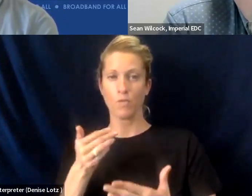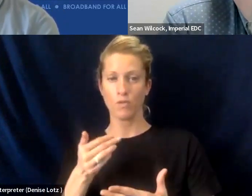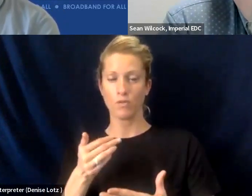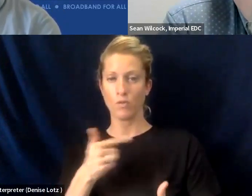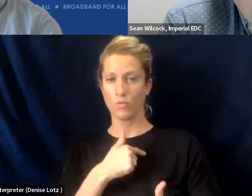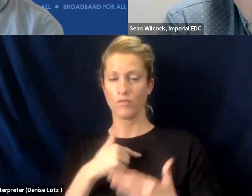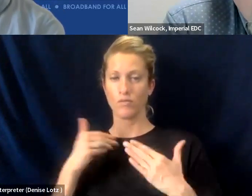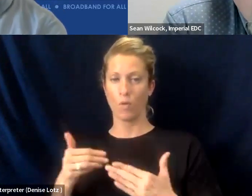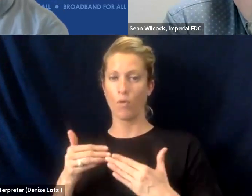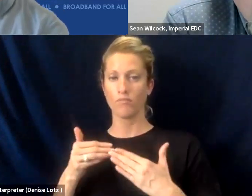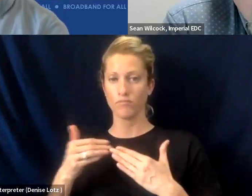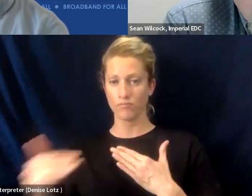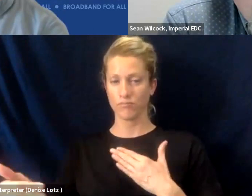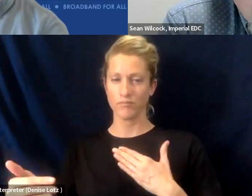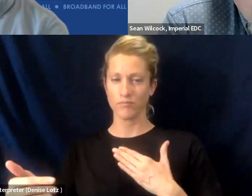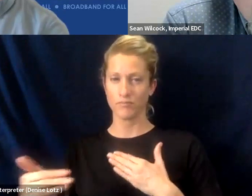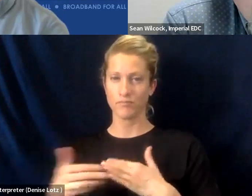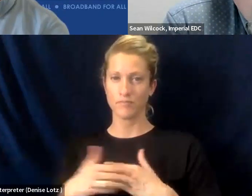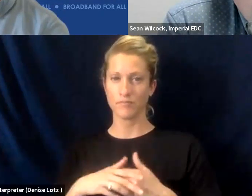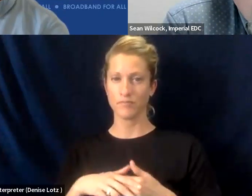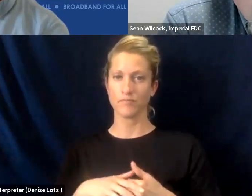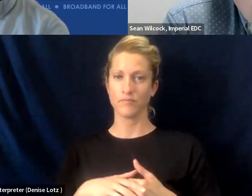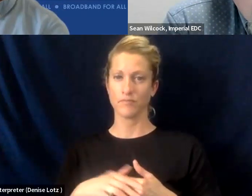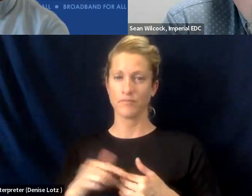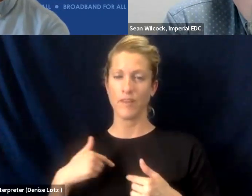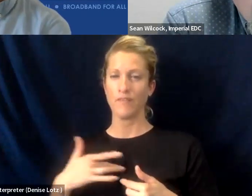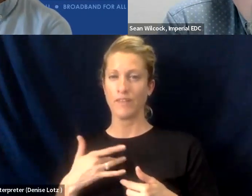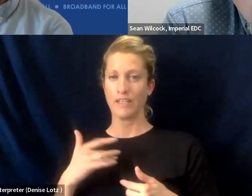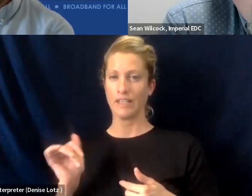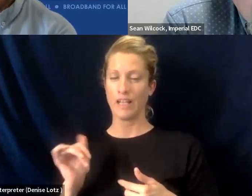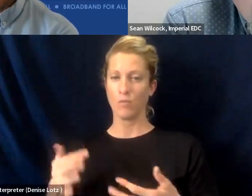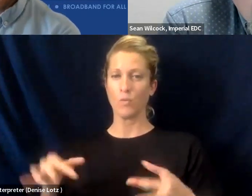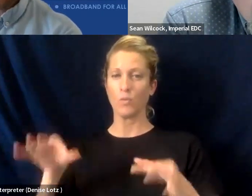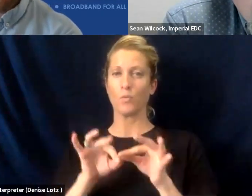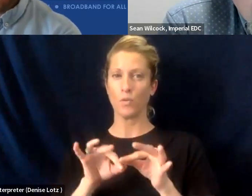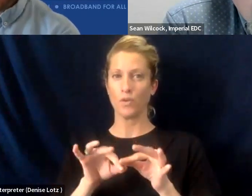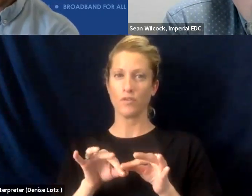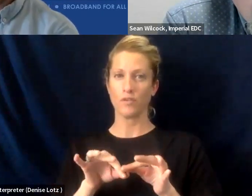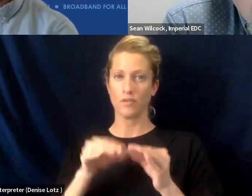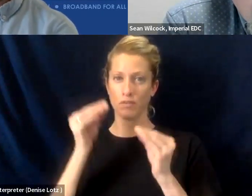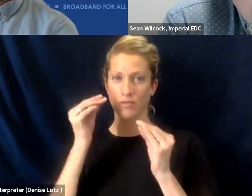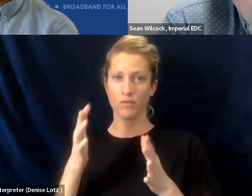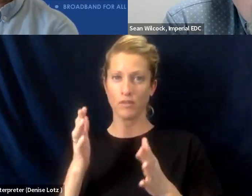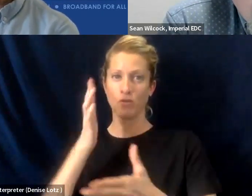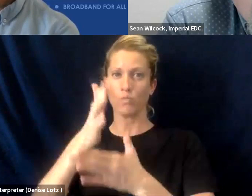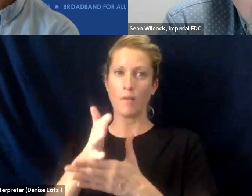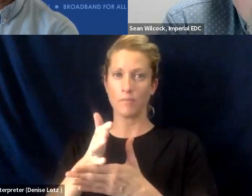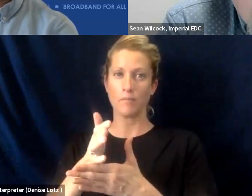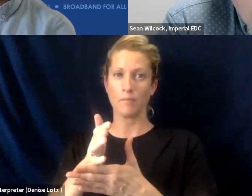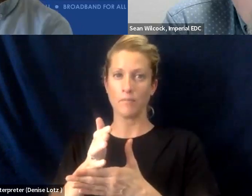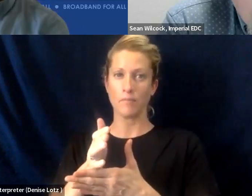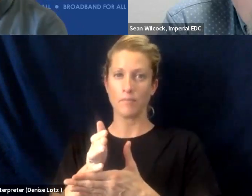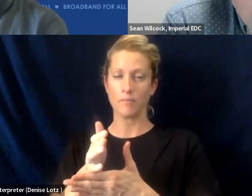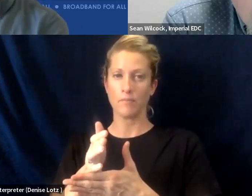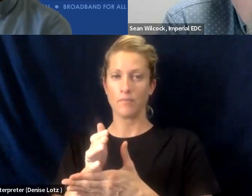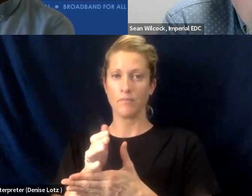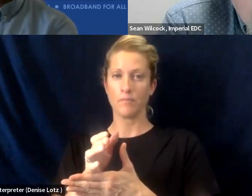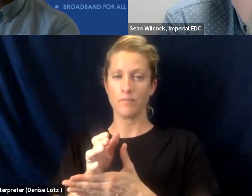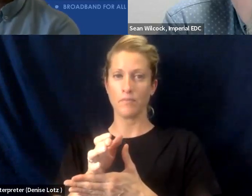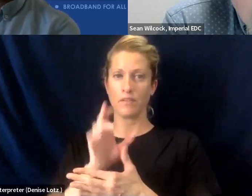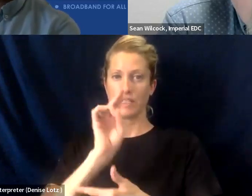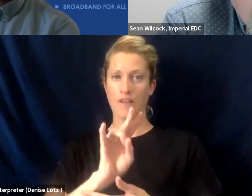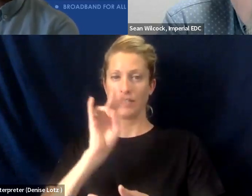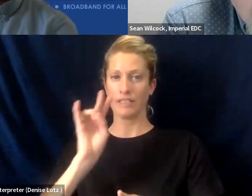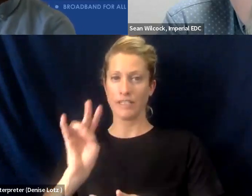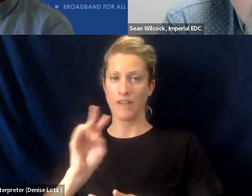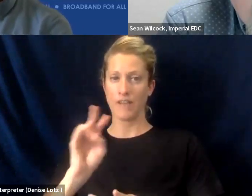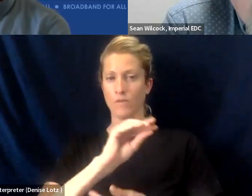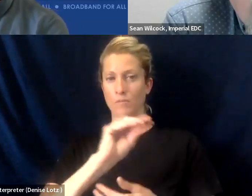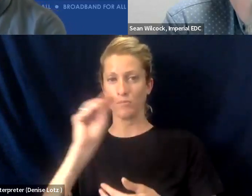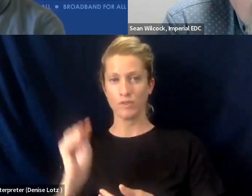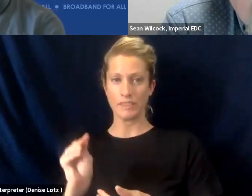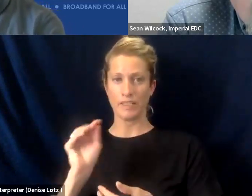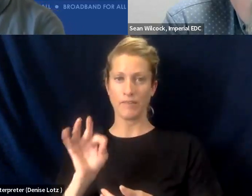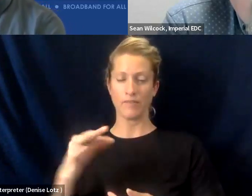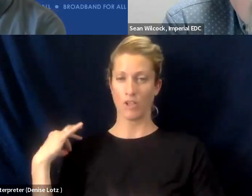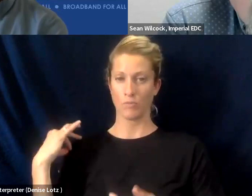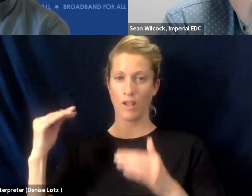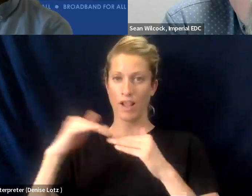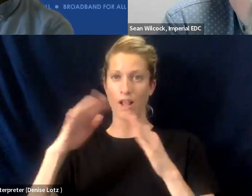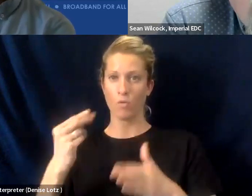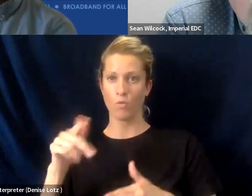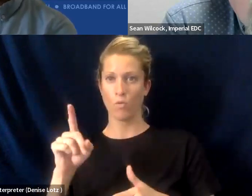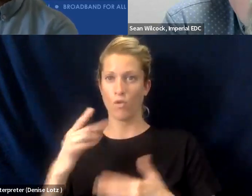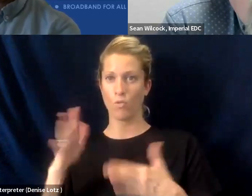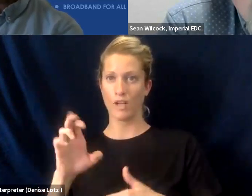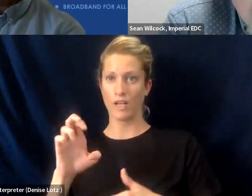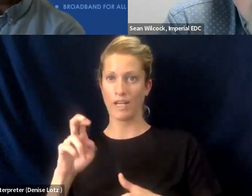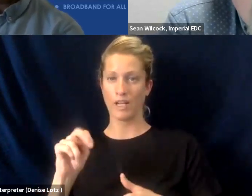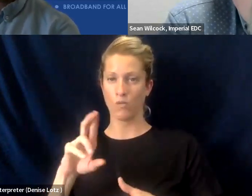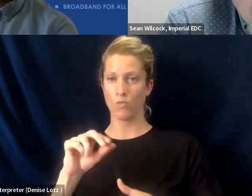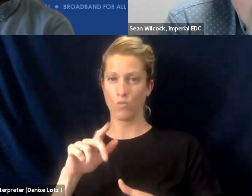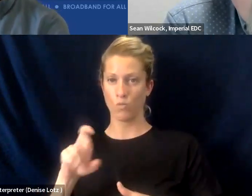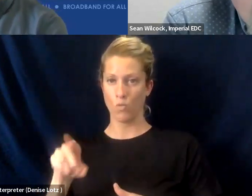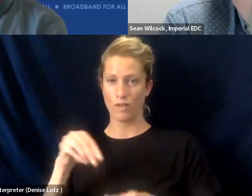I want you to say again, 77% of eligible households are enrolled and ACP, the Affordable Connectivity